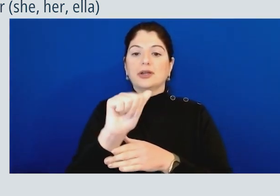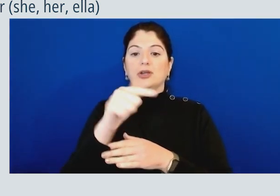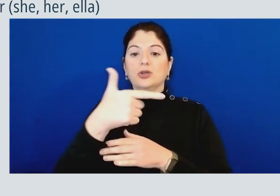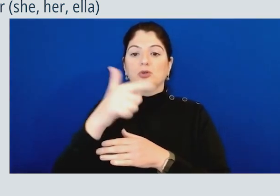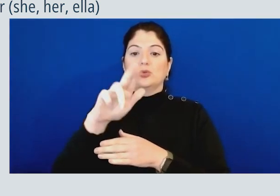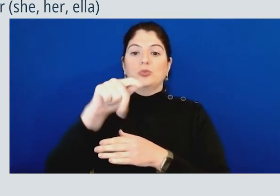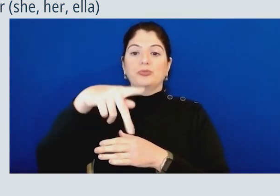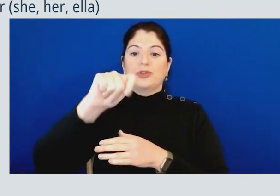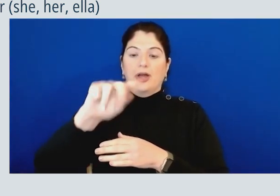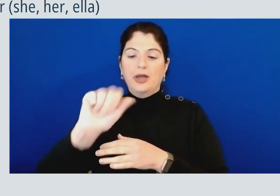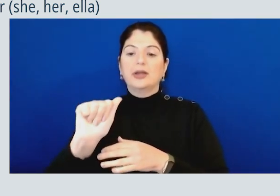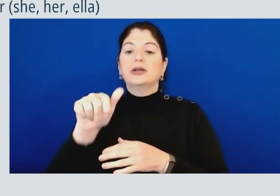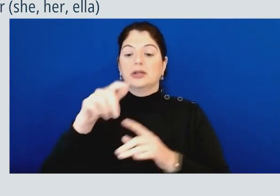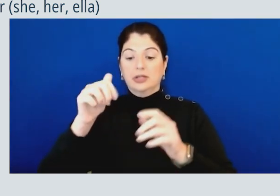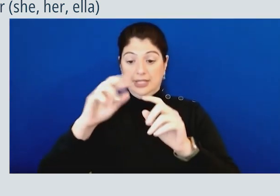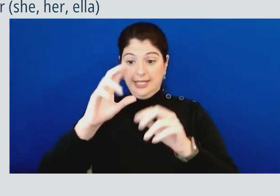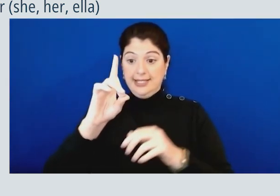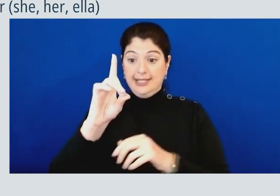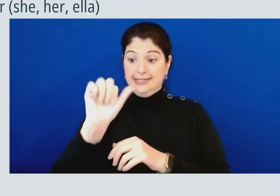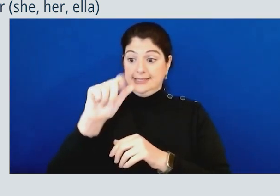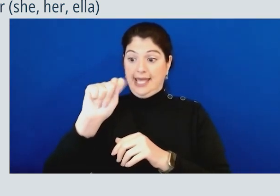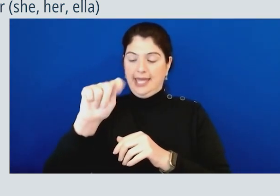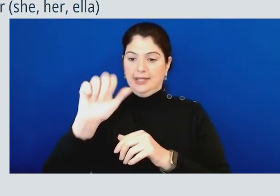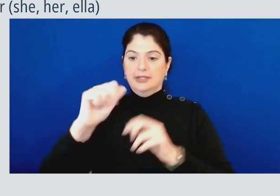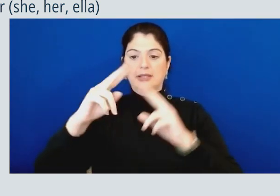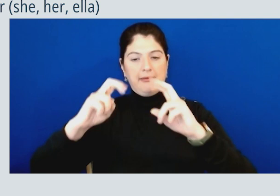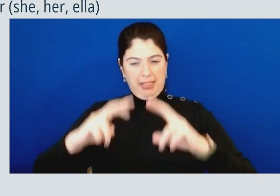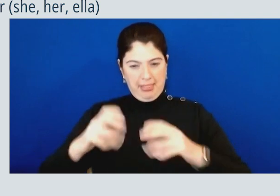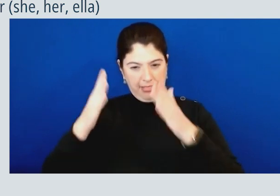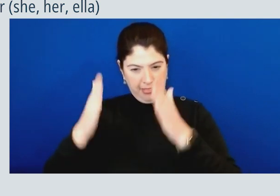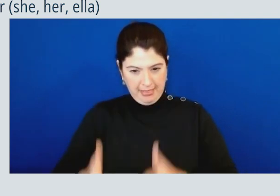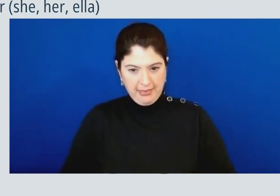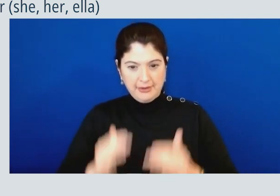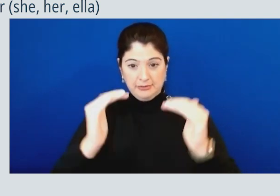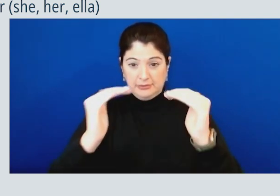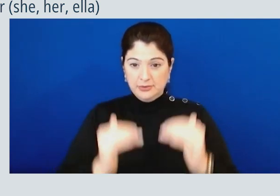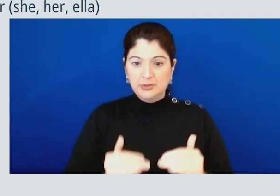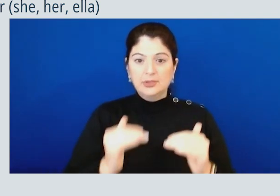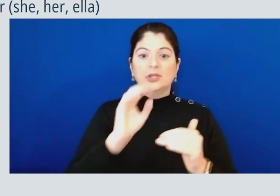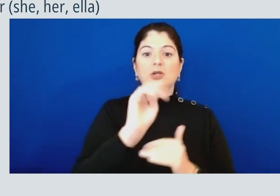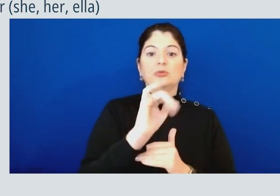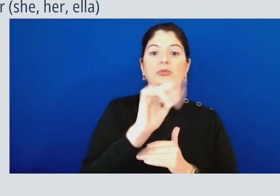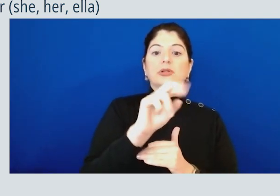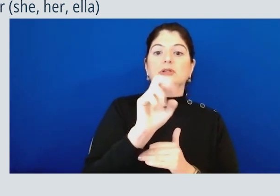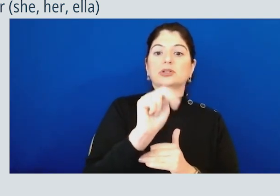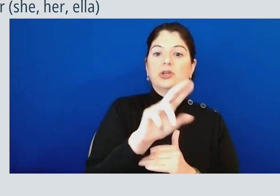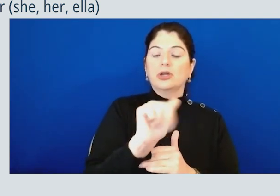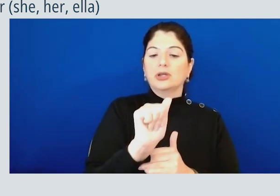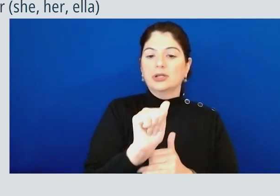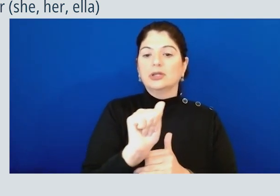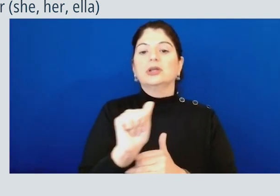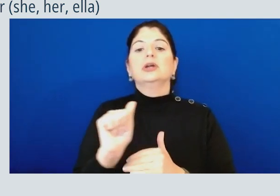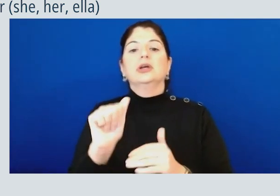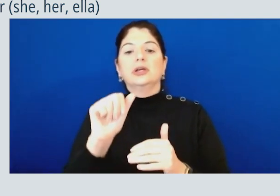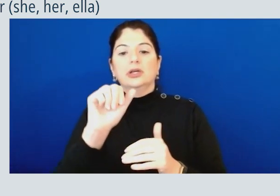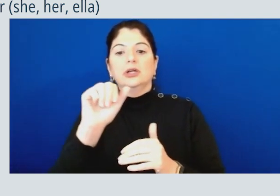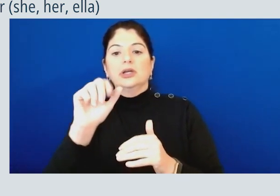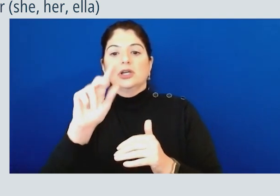And Mirna Turina, who is the Cultural and Language Access Services Coordinator. Her pronouns are she/her/hers. While you see four of us here,